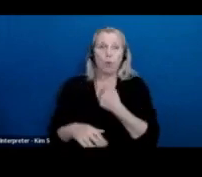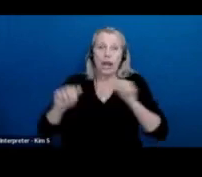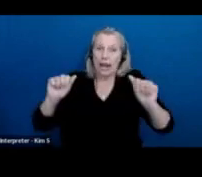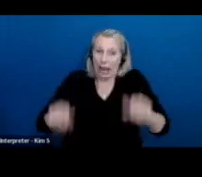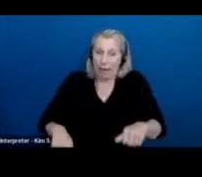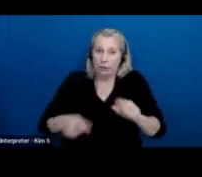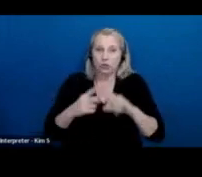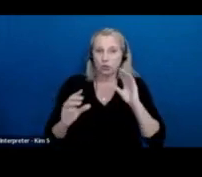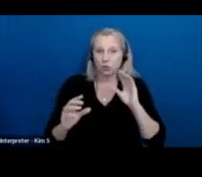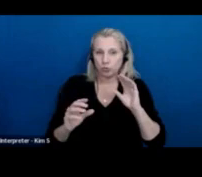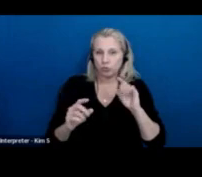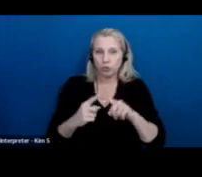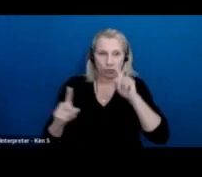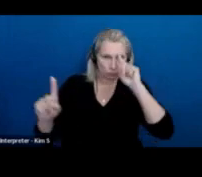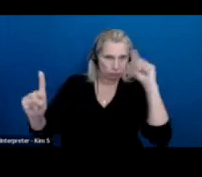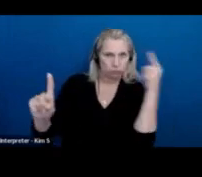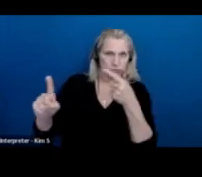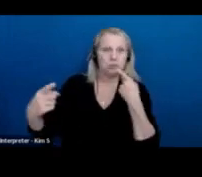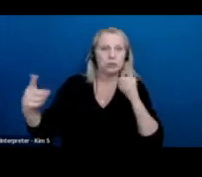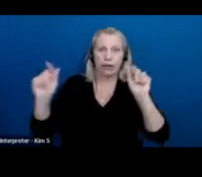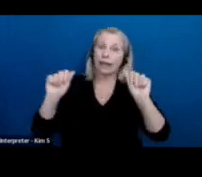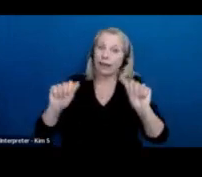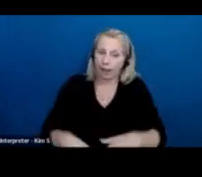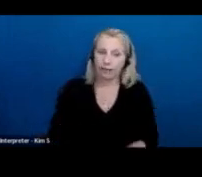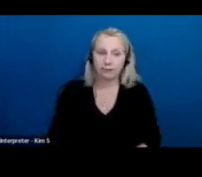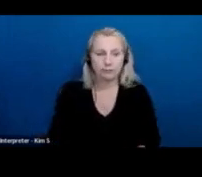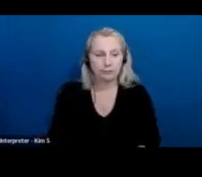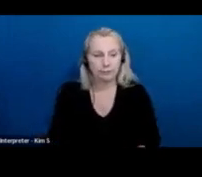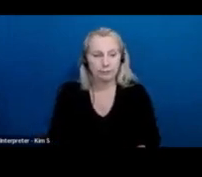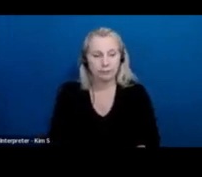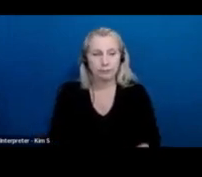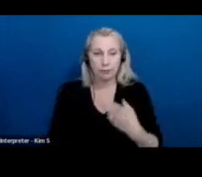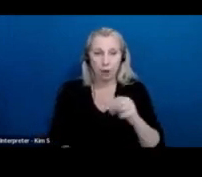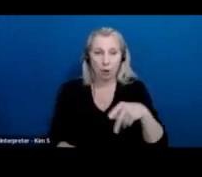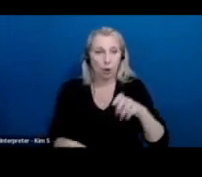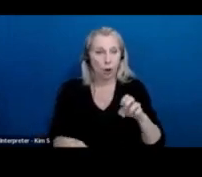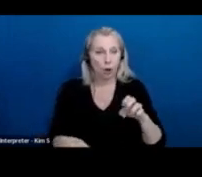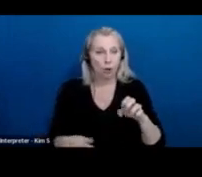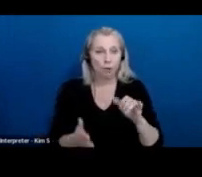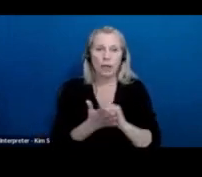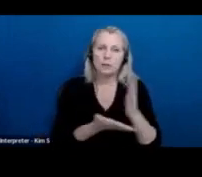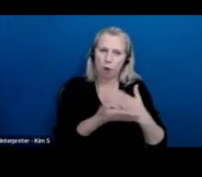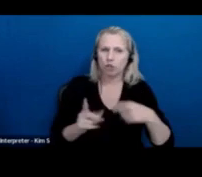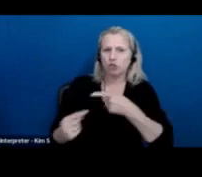able to achieve these goals. Hope is also a function of struggle. It requires us to